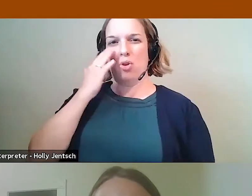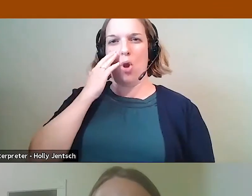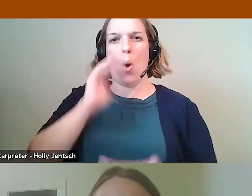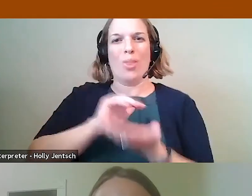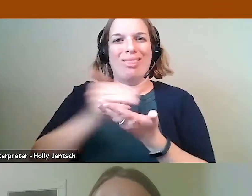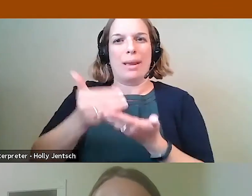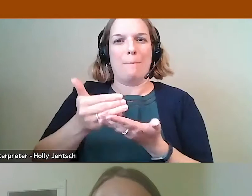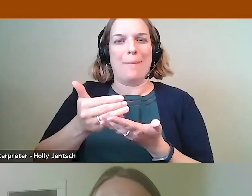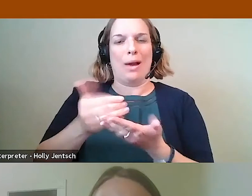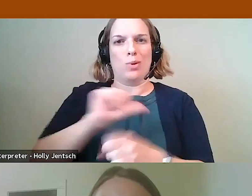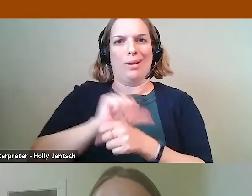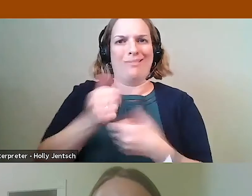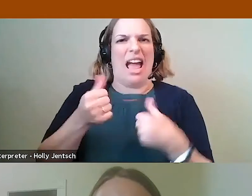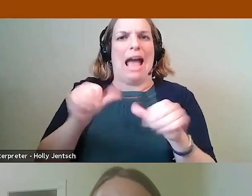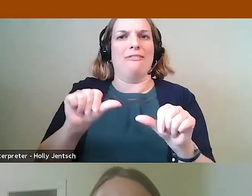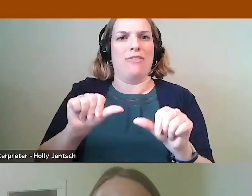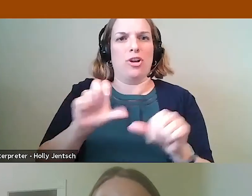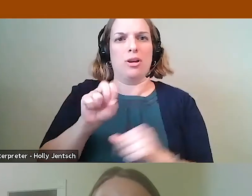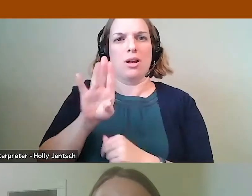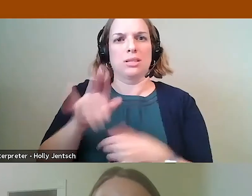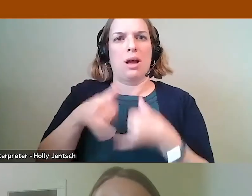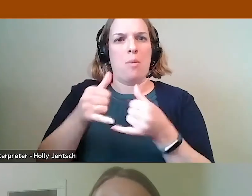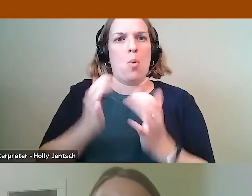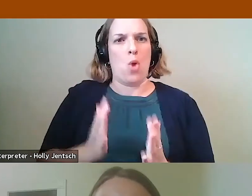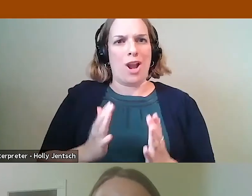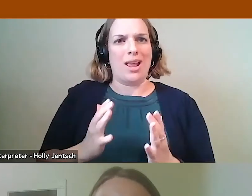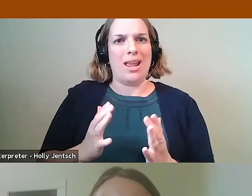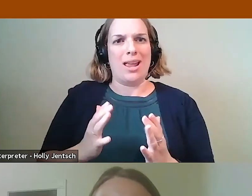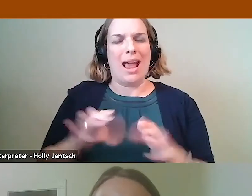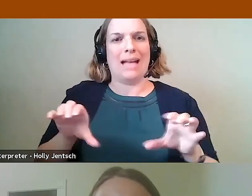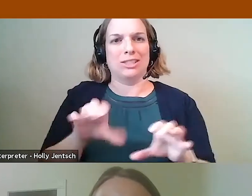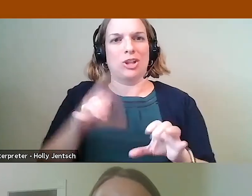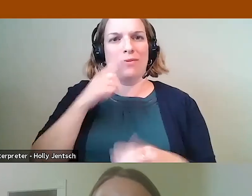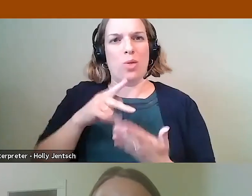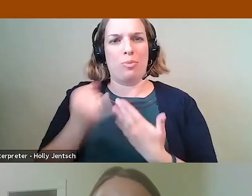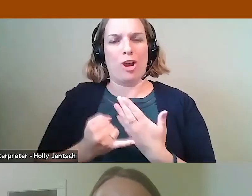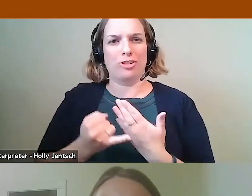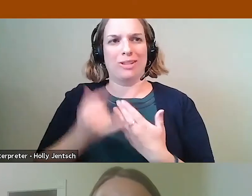has put into the project since they aren't monitoring hours?